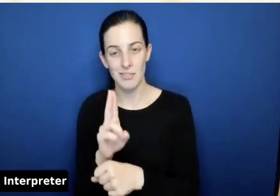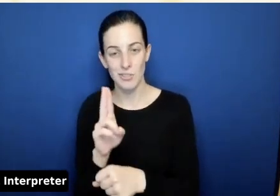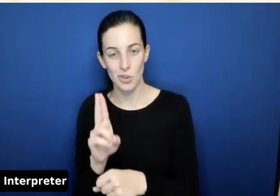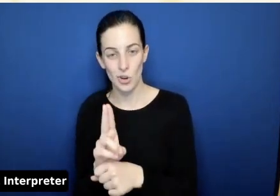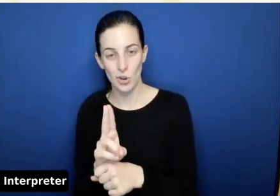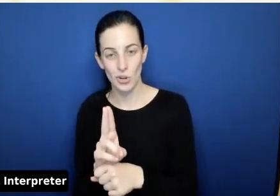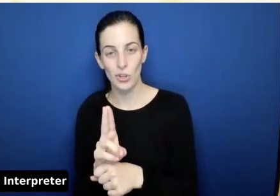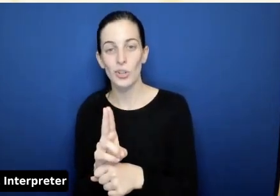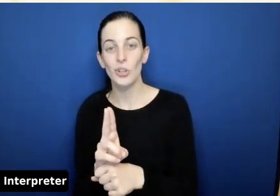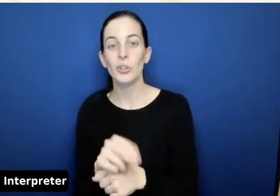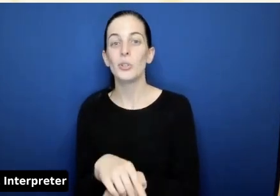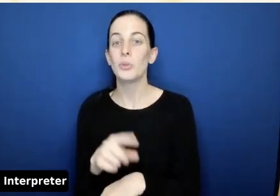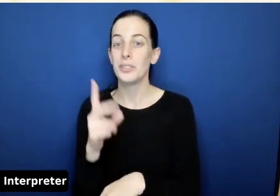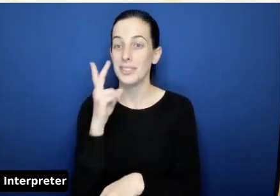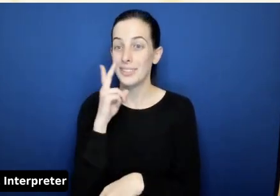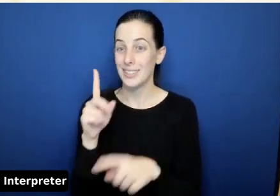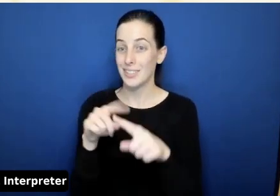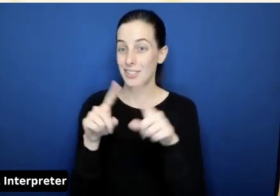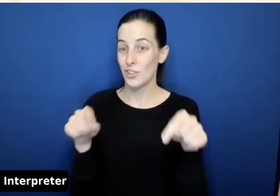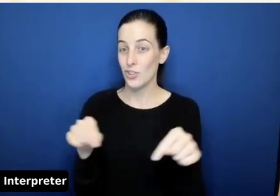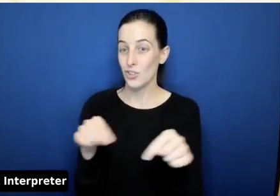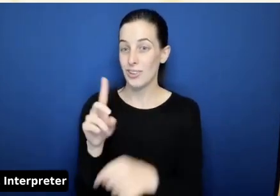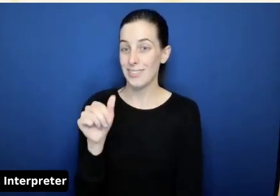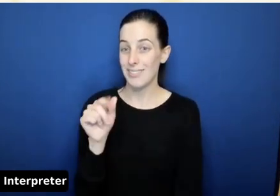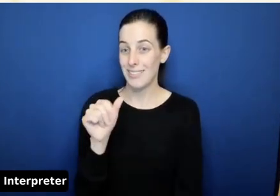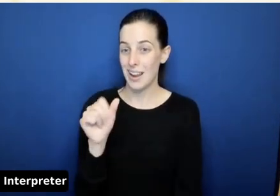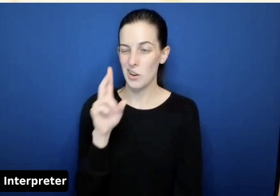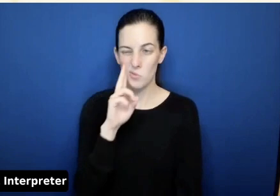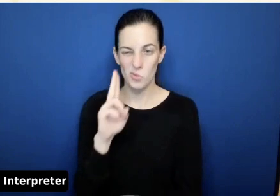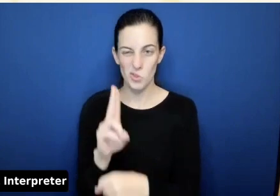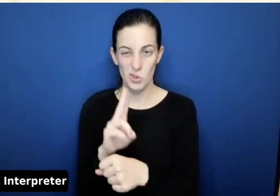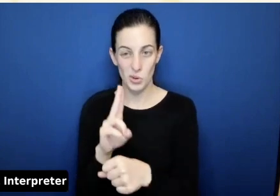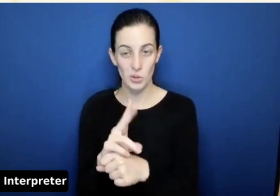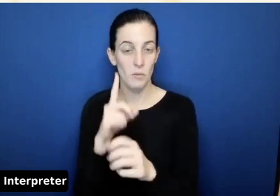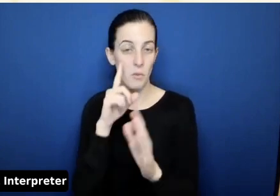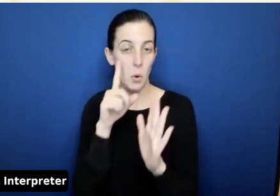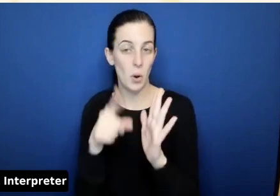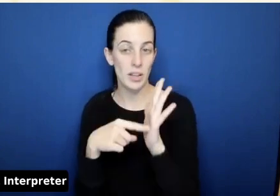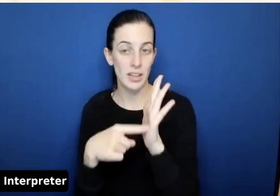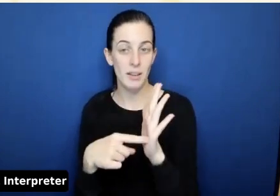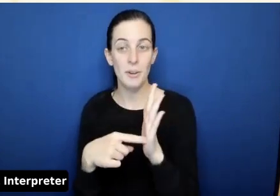the screen reader receives focus change events, like if the focus has actually been moved.